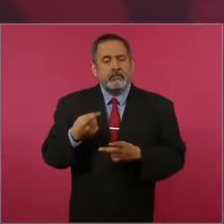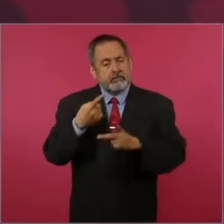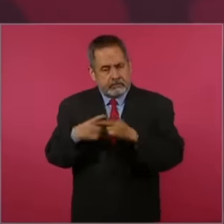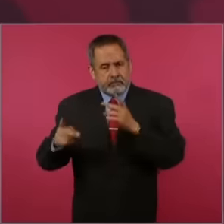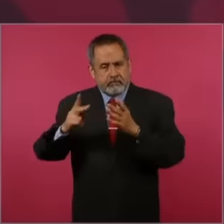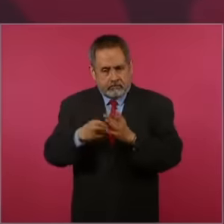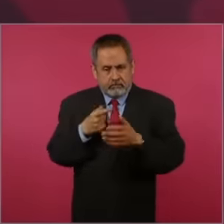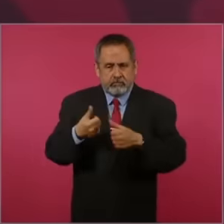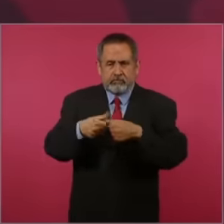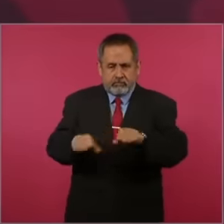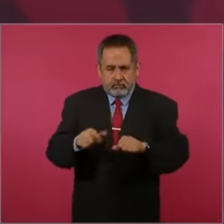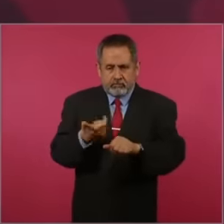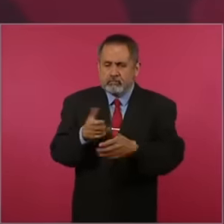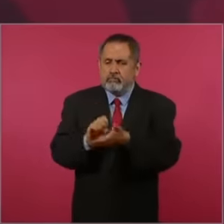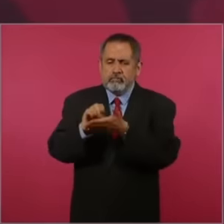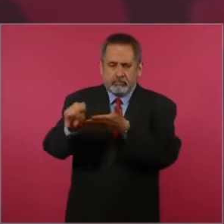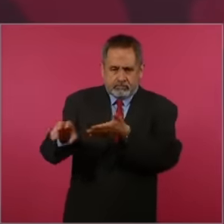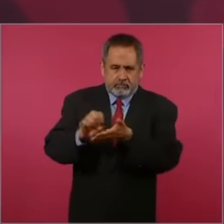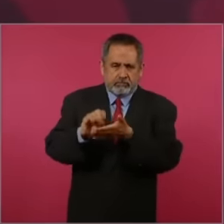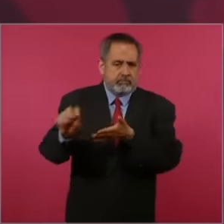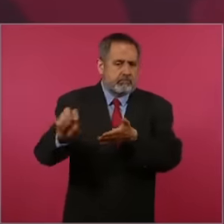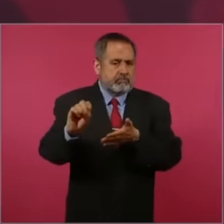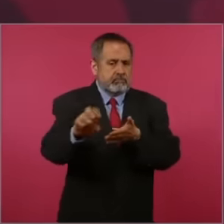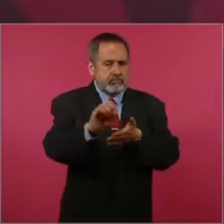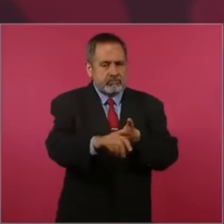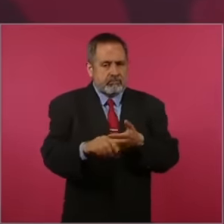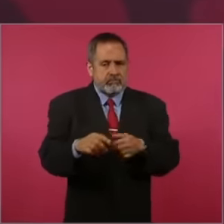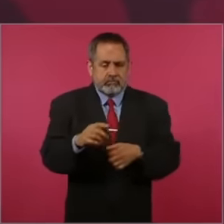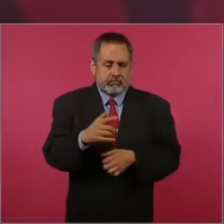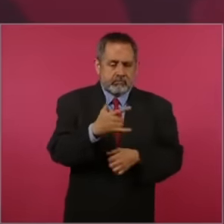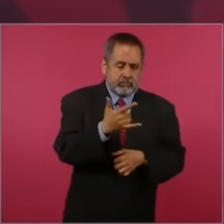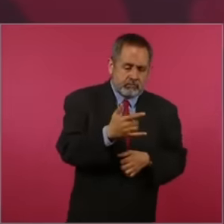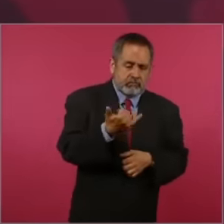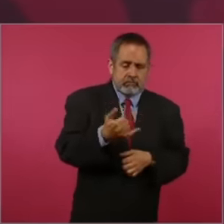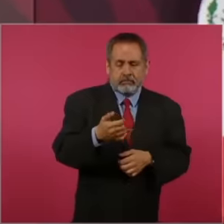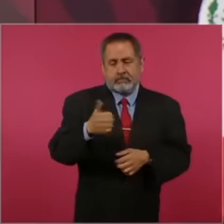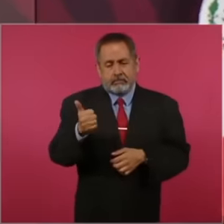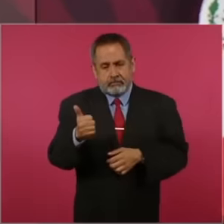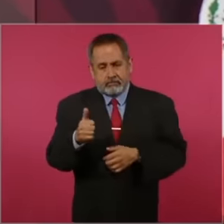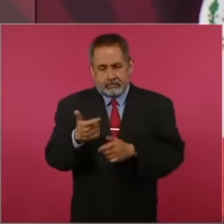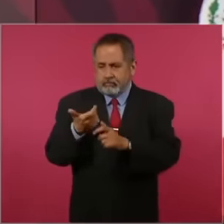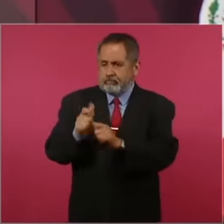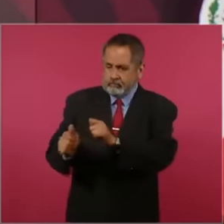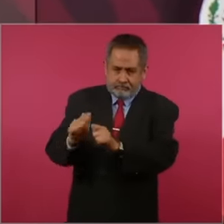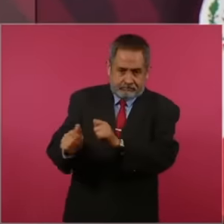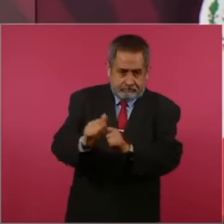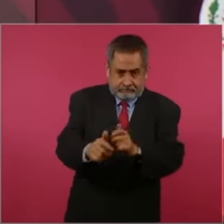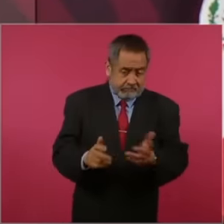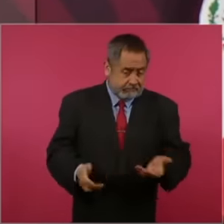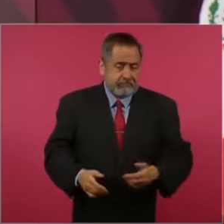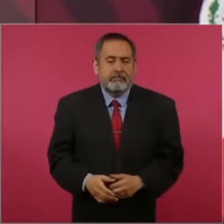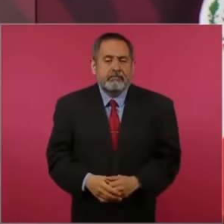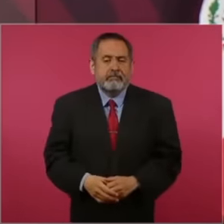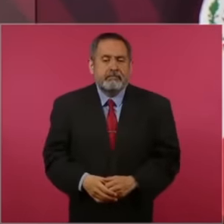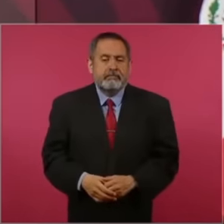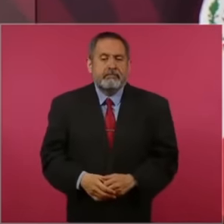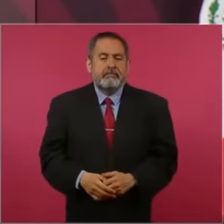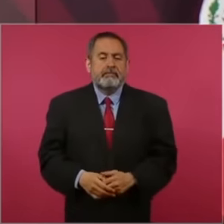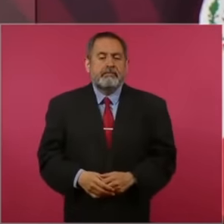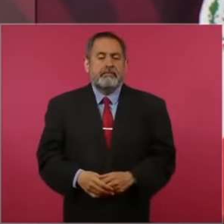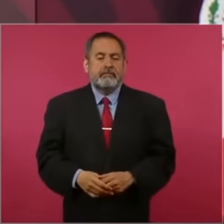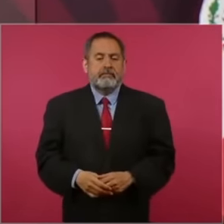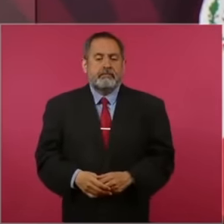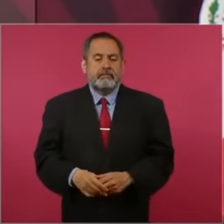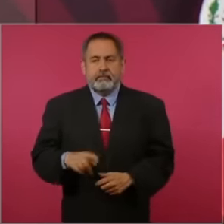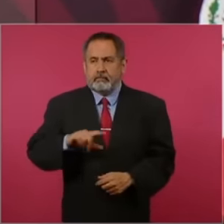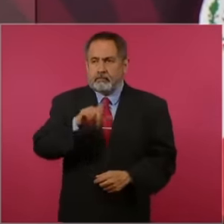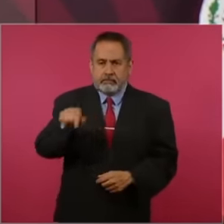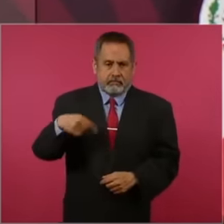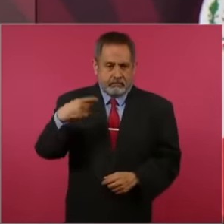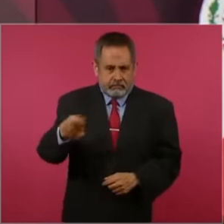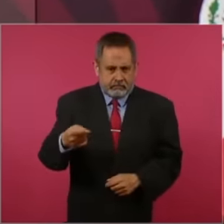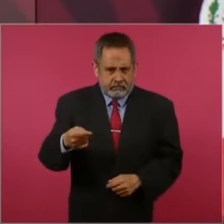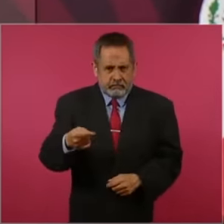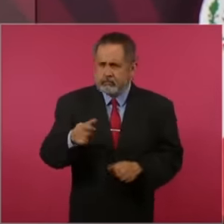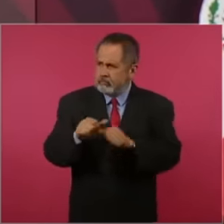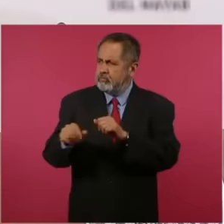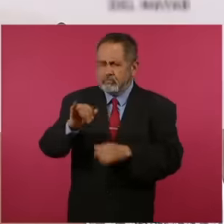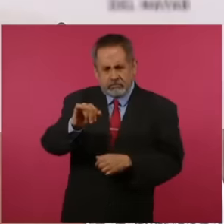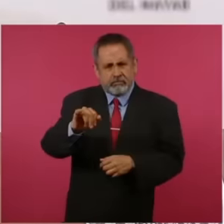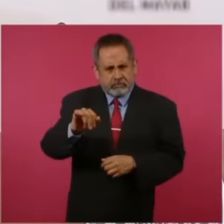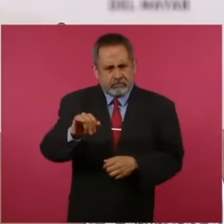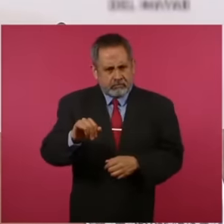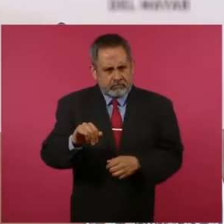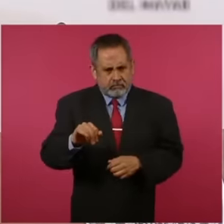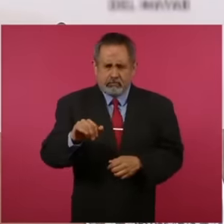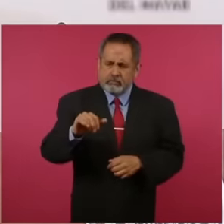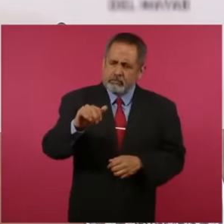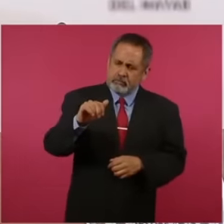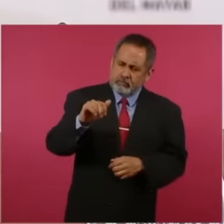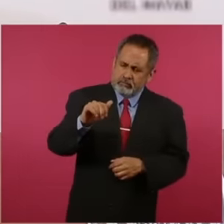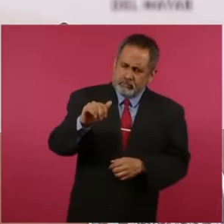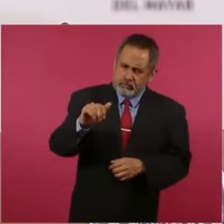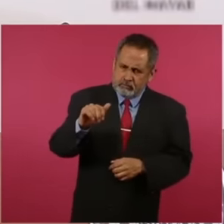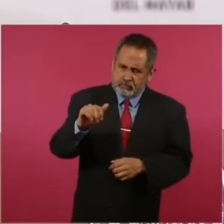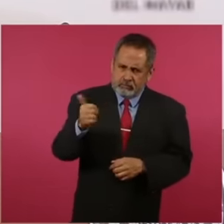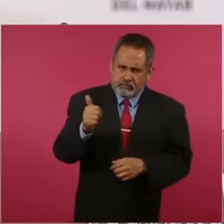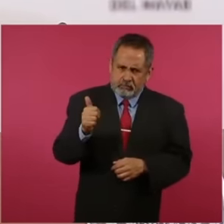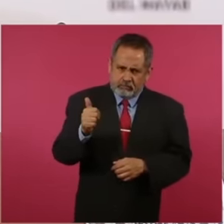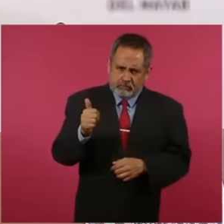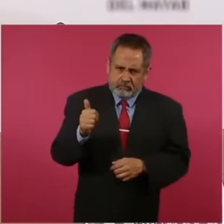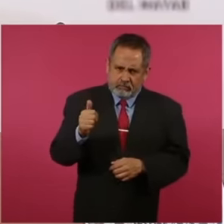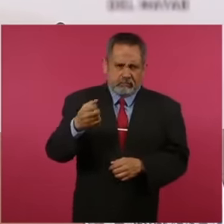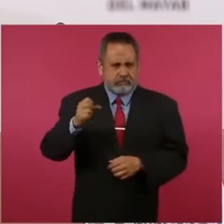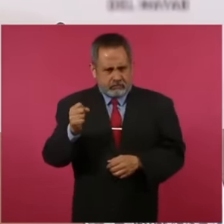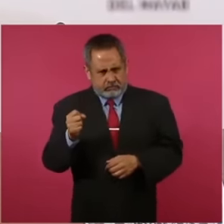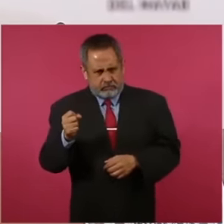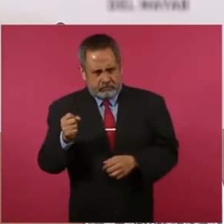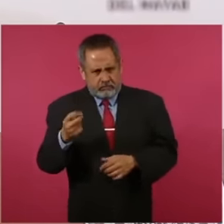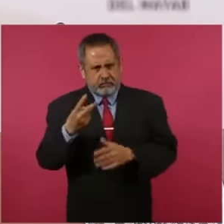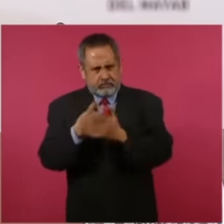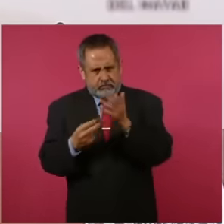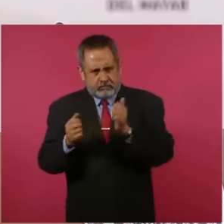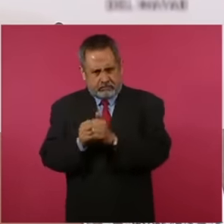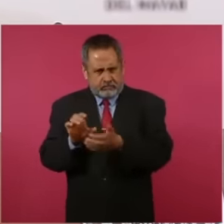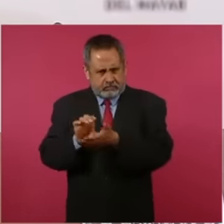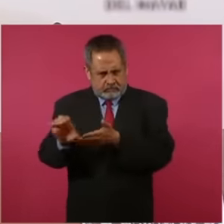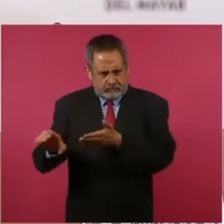to be delivered in the July August semester and then it is August September it